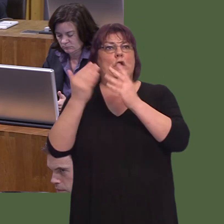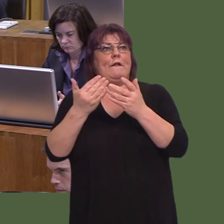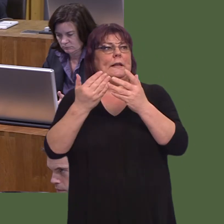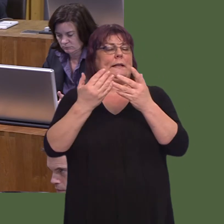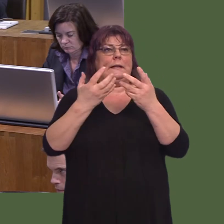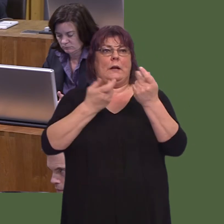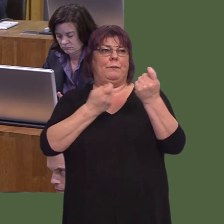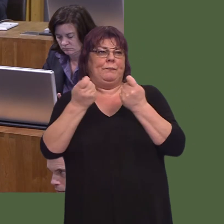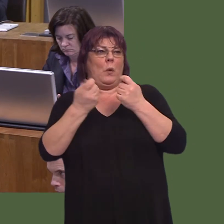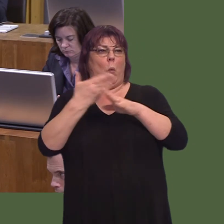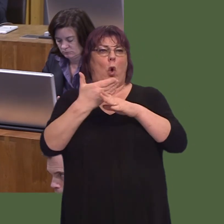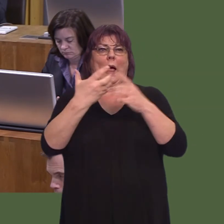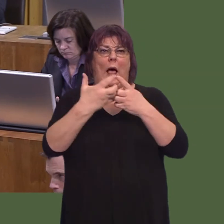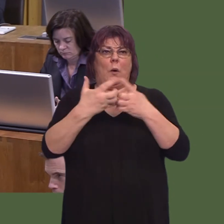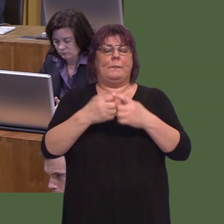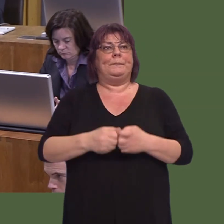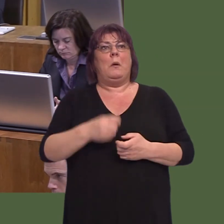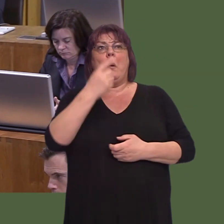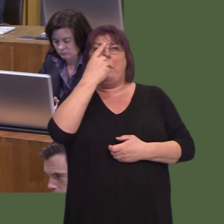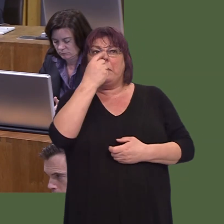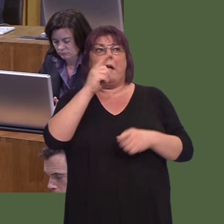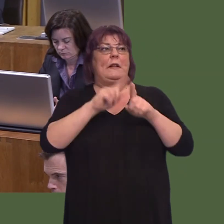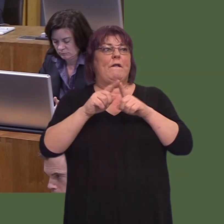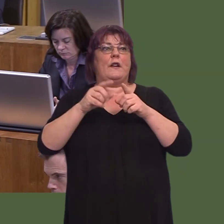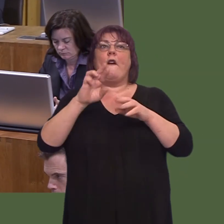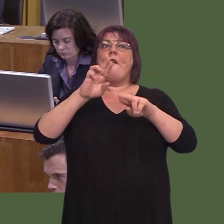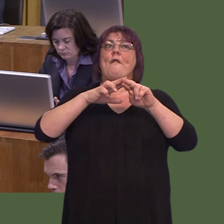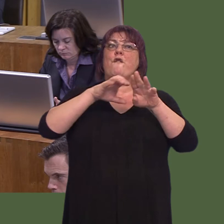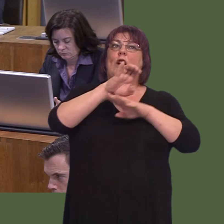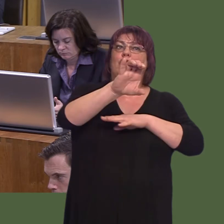That means, for example, whether it's possible to have a system of franchisesóit wonít